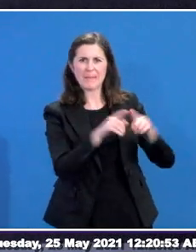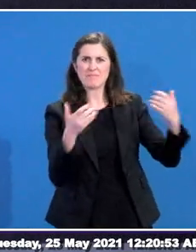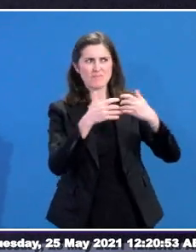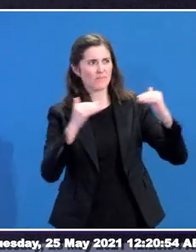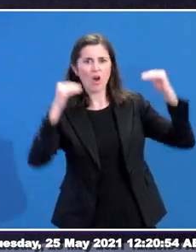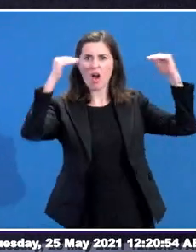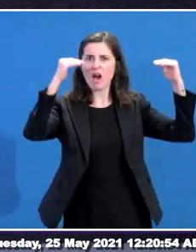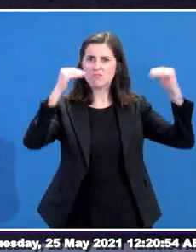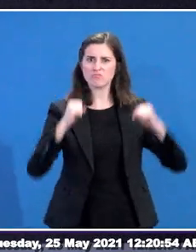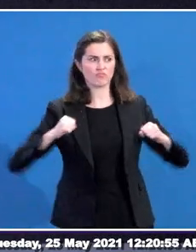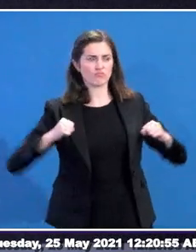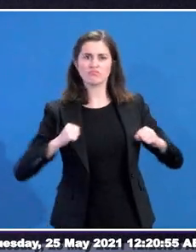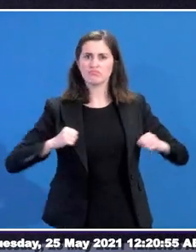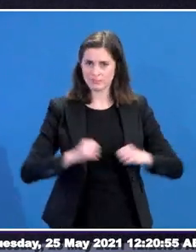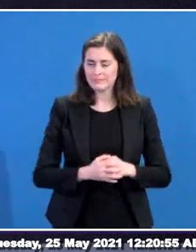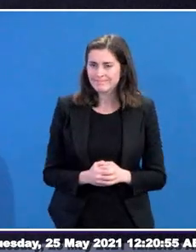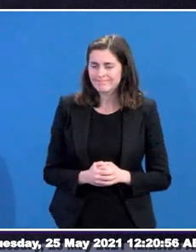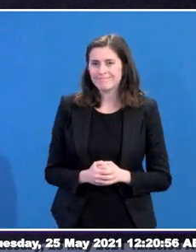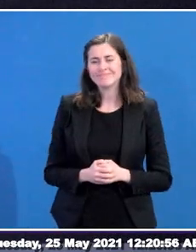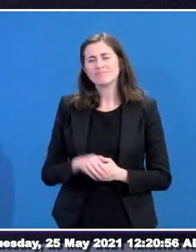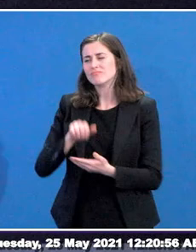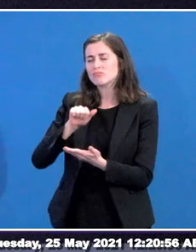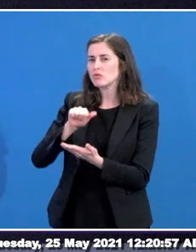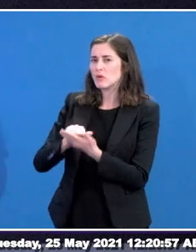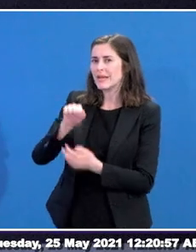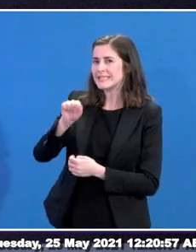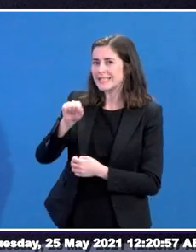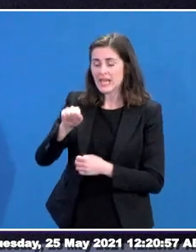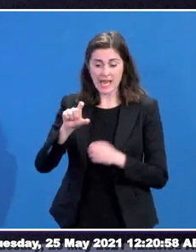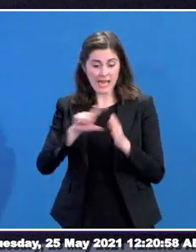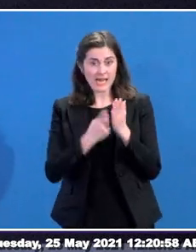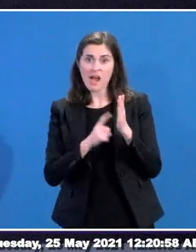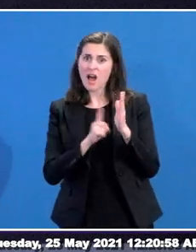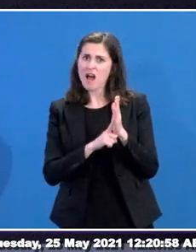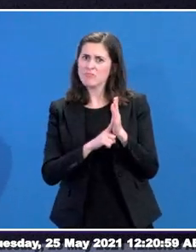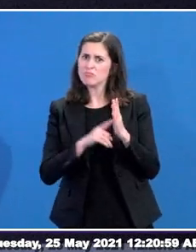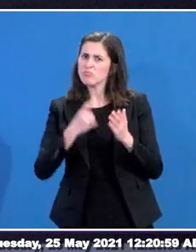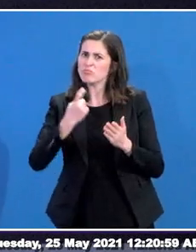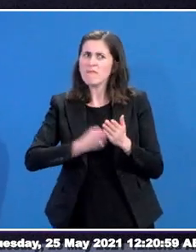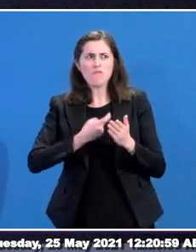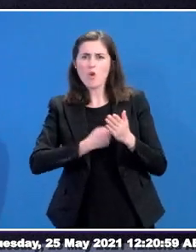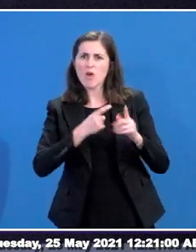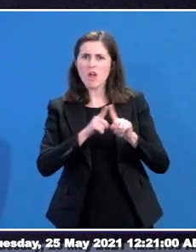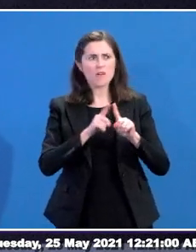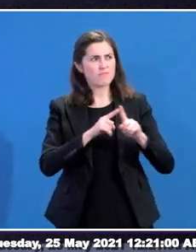you know, Carl likes, he relates well to males, strong people around him.